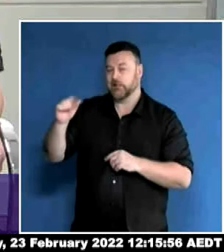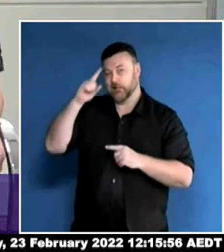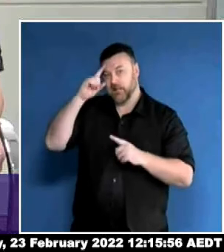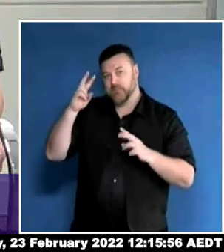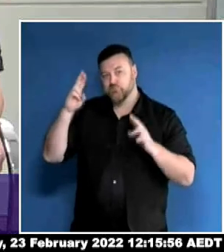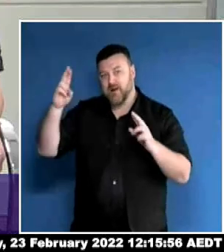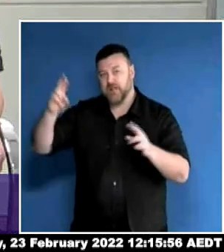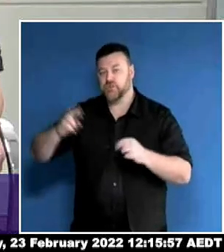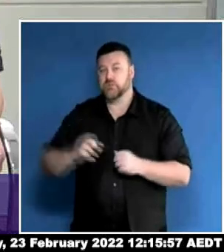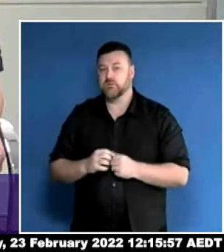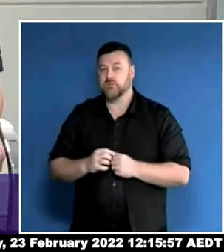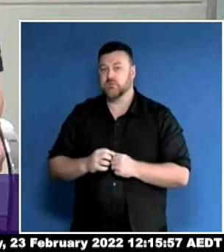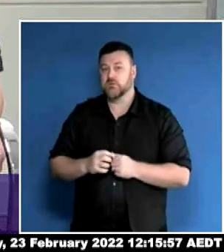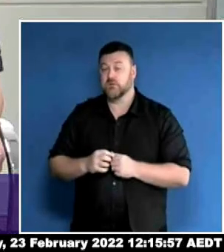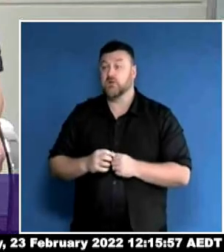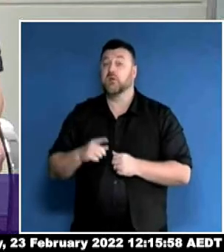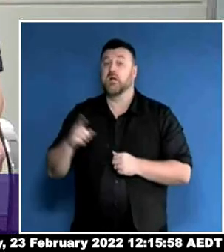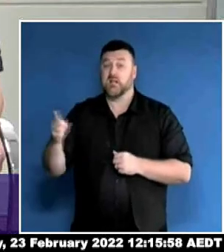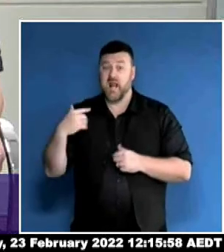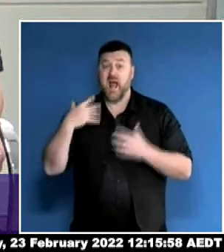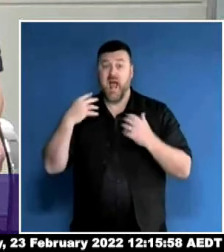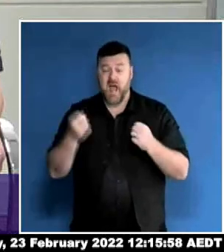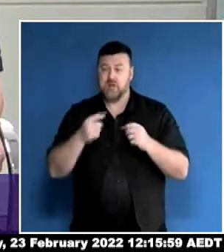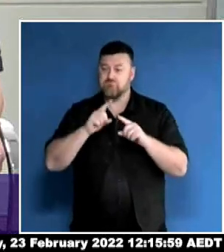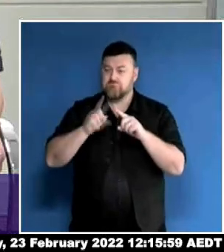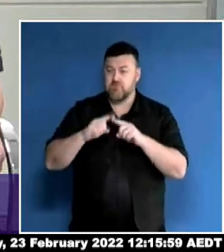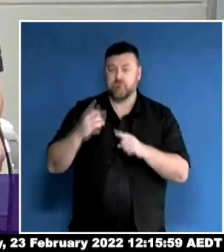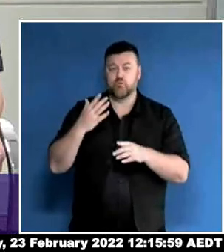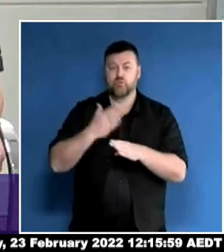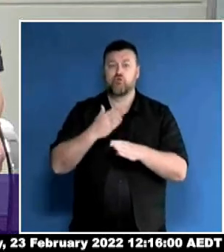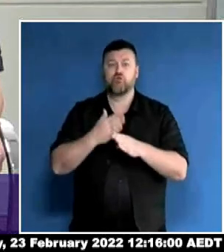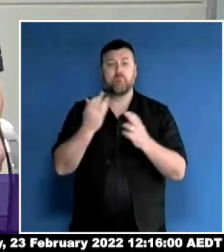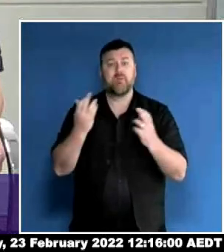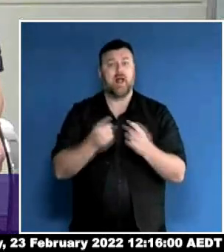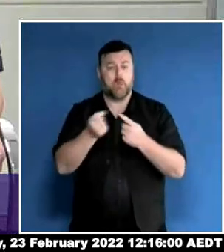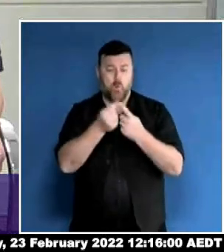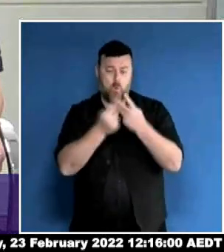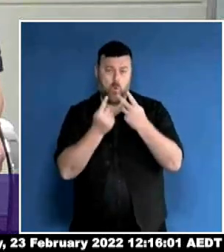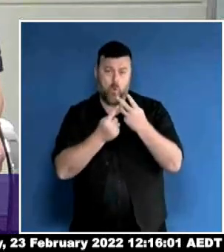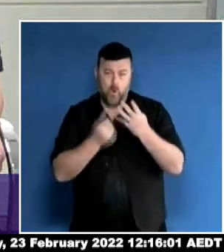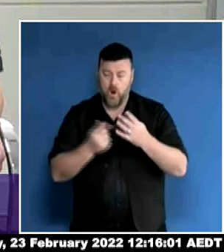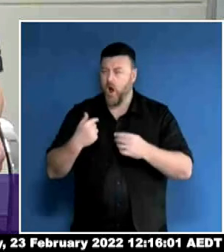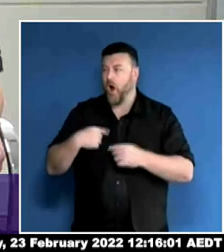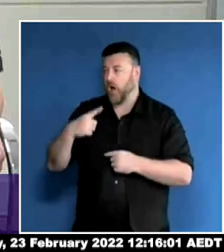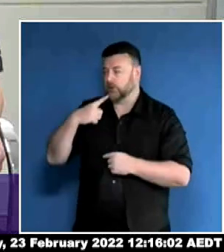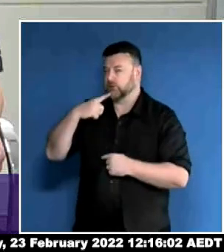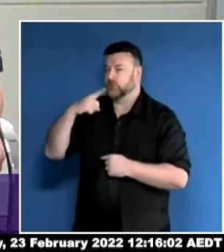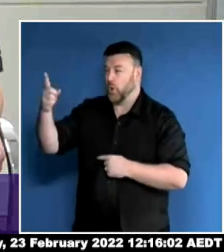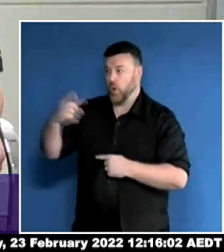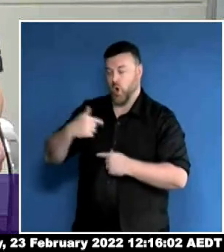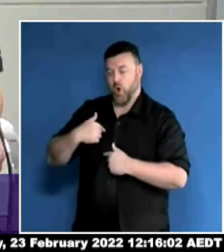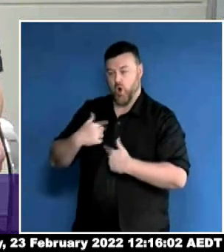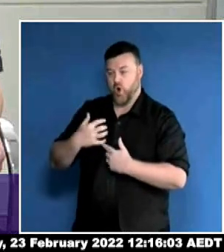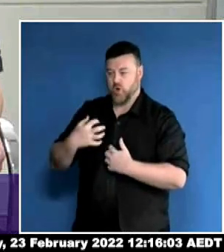And as we spoke, I kind of expressed my frustration with him having been churned through the services and none of those previous DES's really listening, and she kind